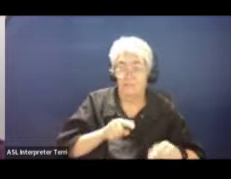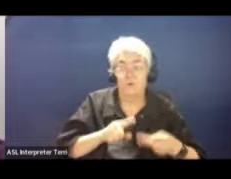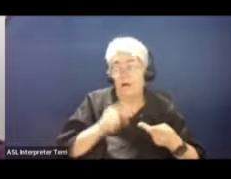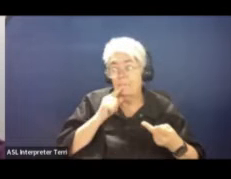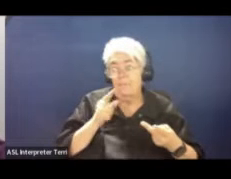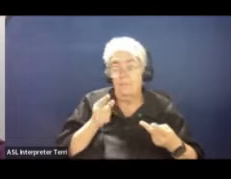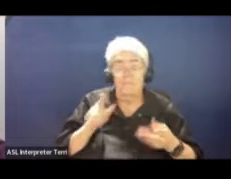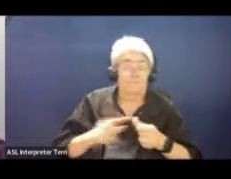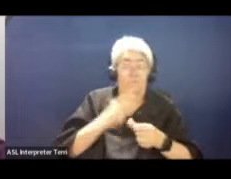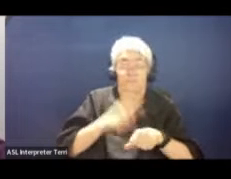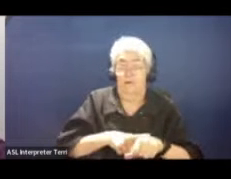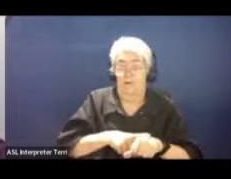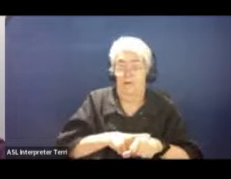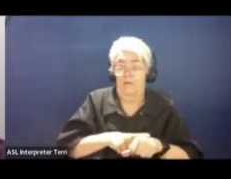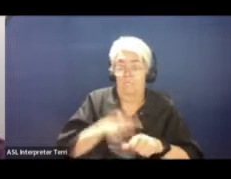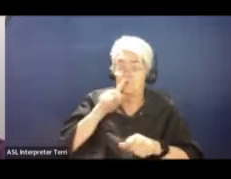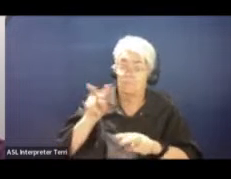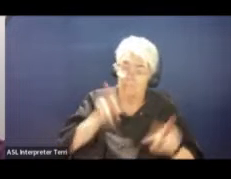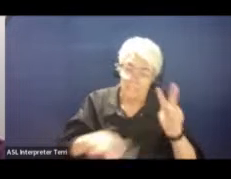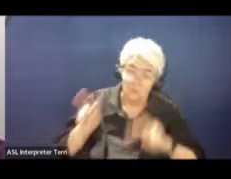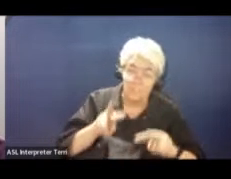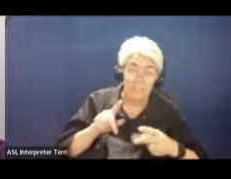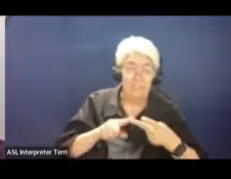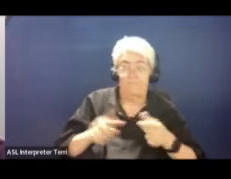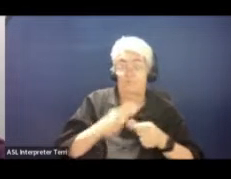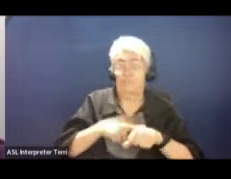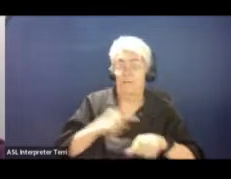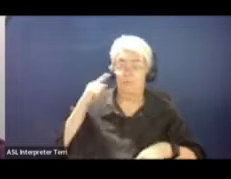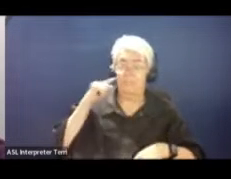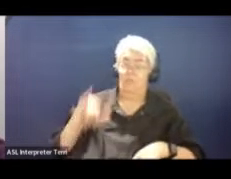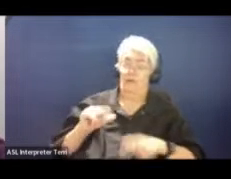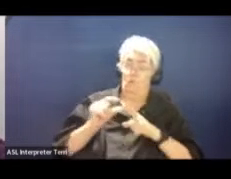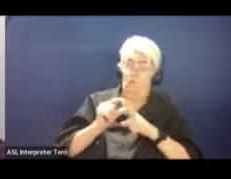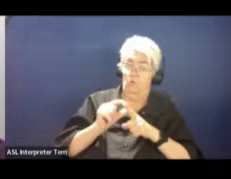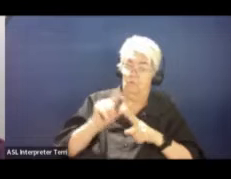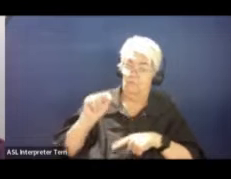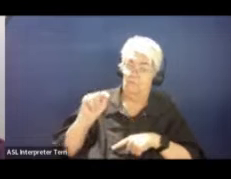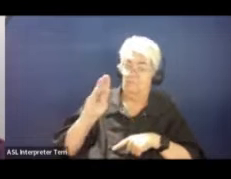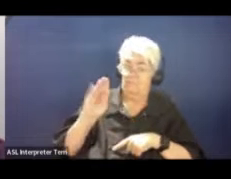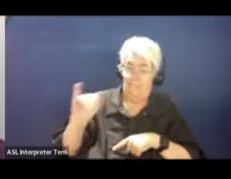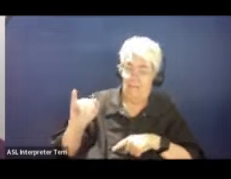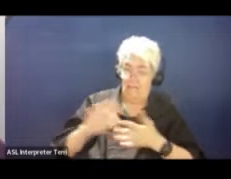screened for injury. If this is their first time learning about brain injury, a lot of these questions will seem out of the